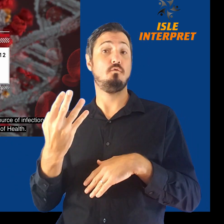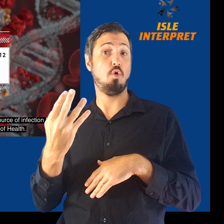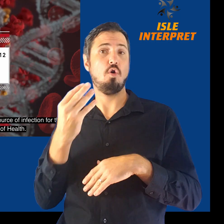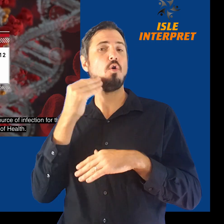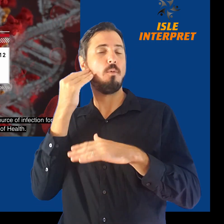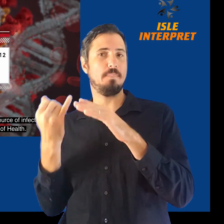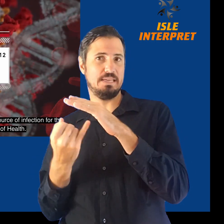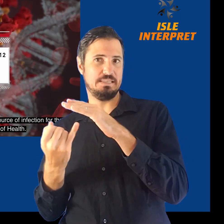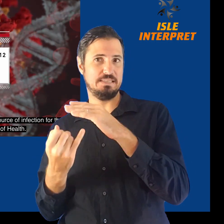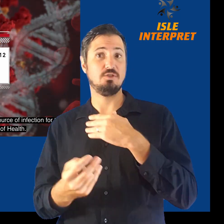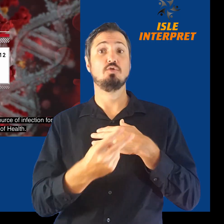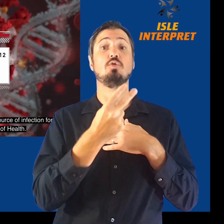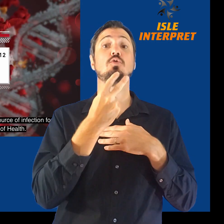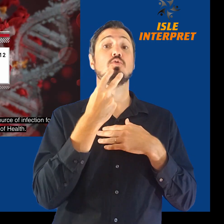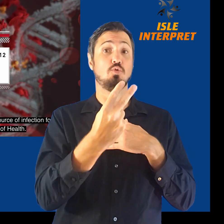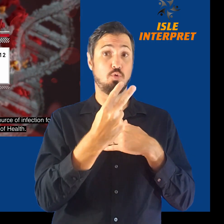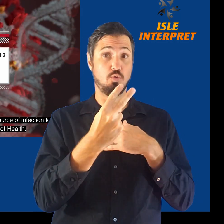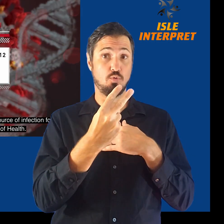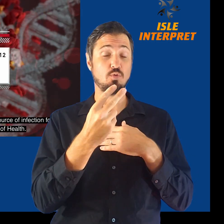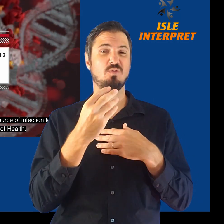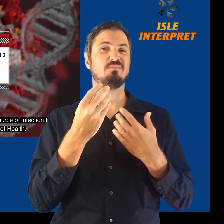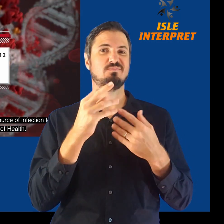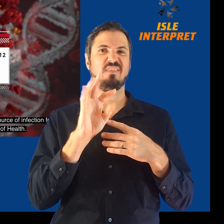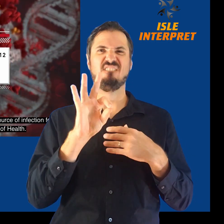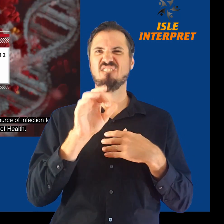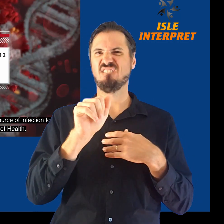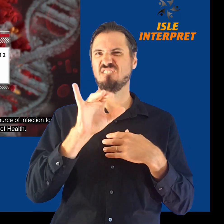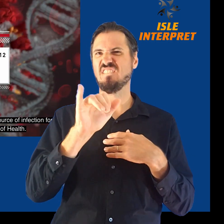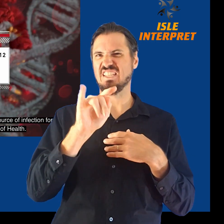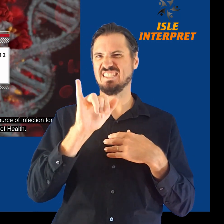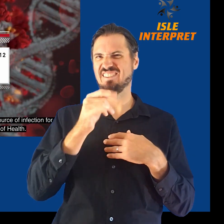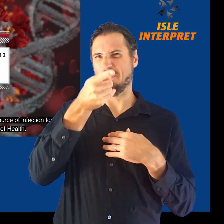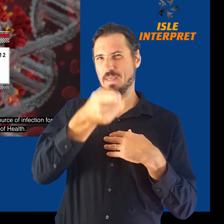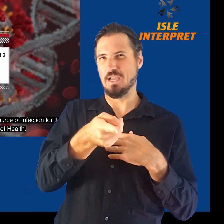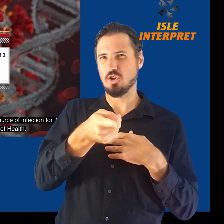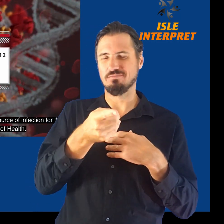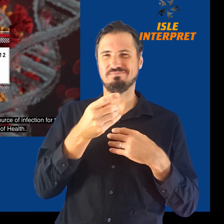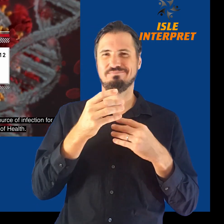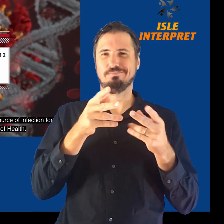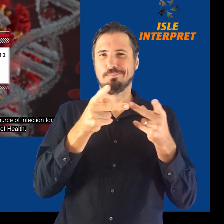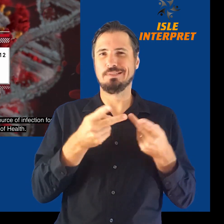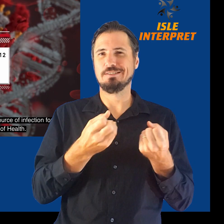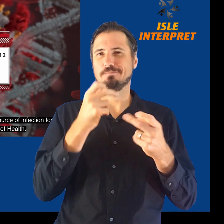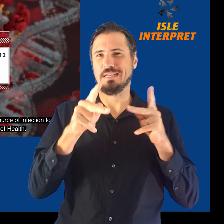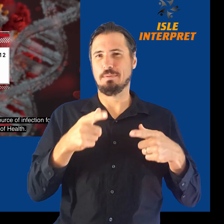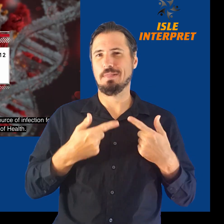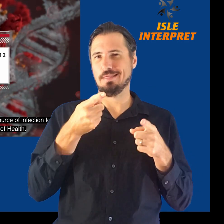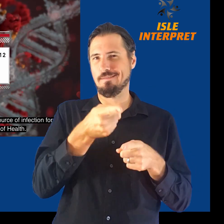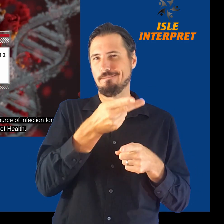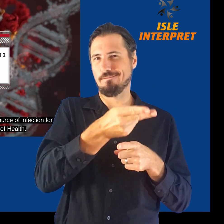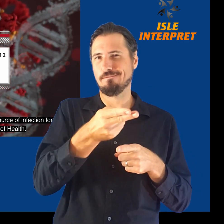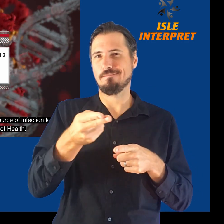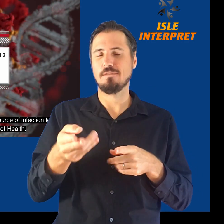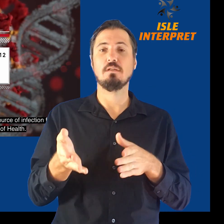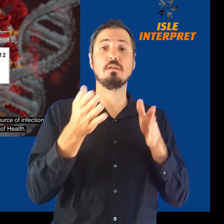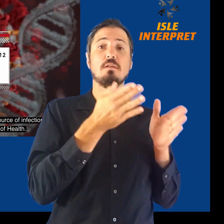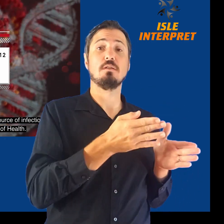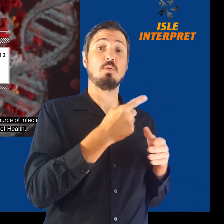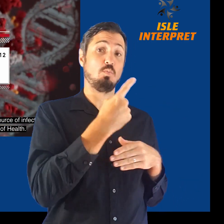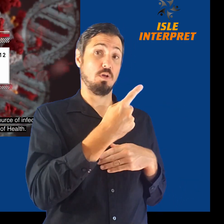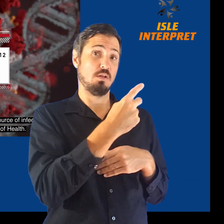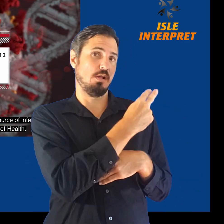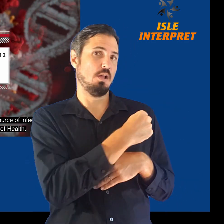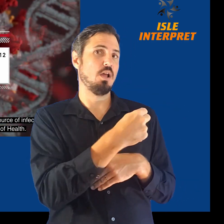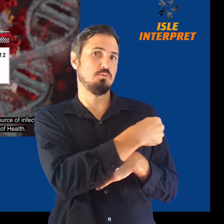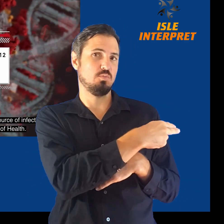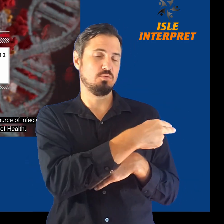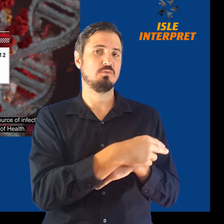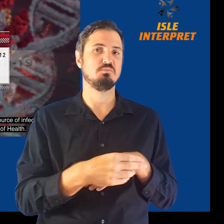All but one case has been confirmed to be travel-related, and the source of infection for that case continues to be investigated by the Department of Health.